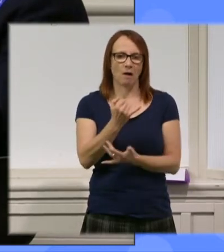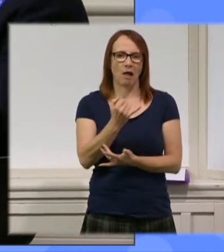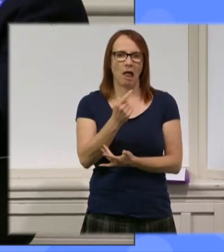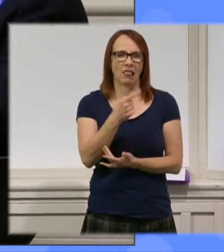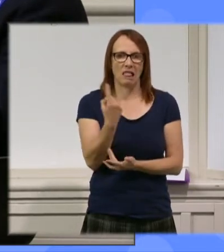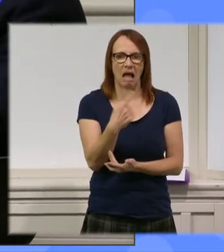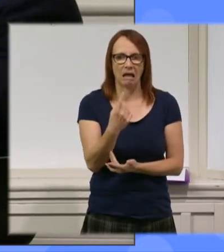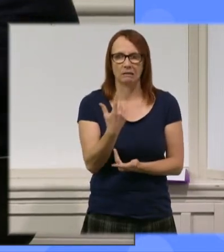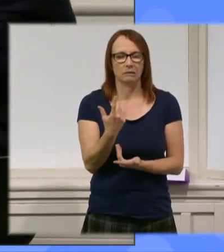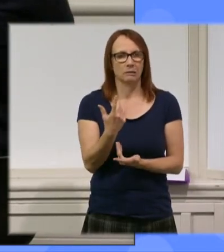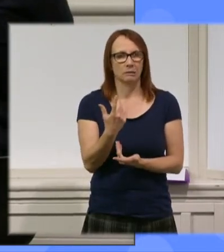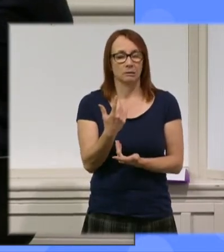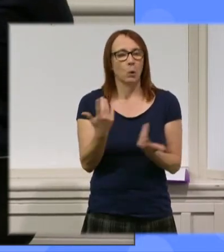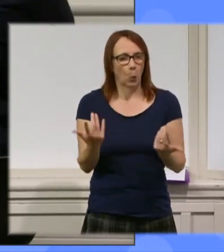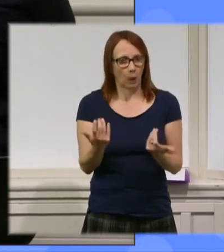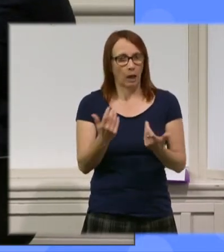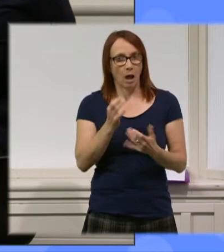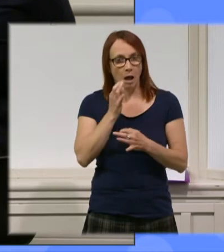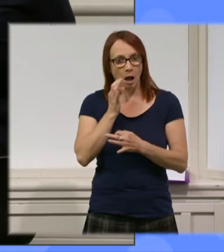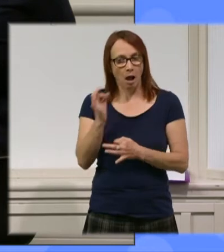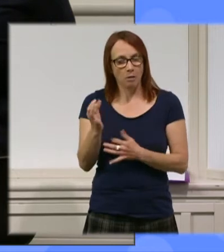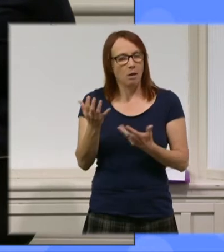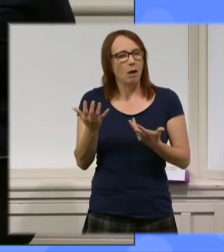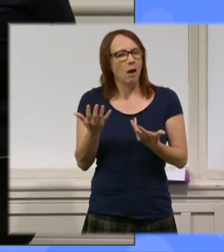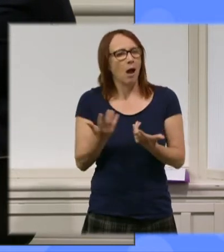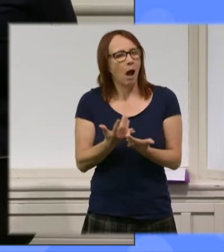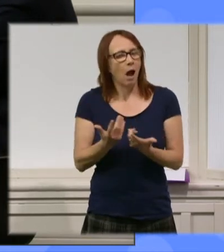things are done so I want to ask you all how can you should ensure that you can